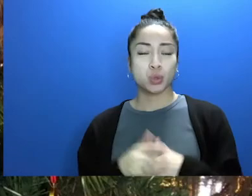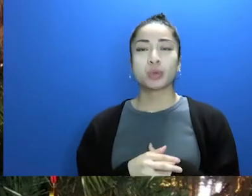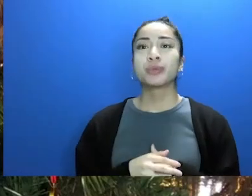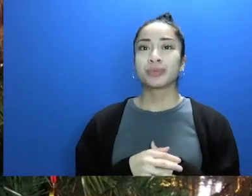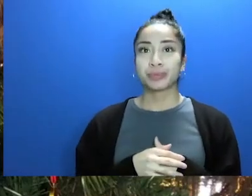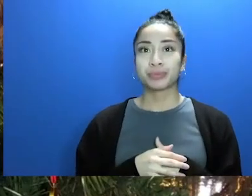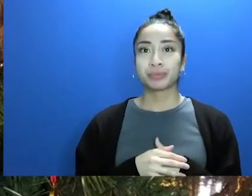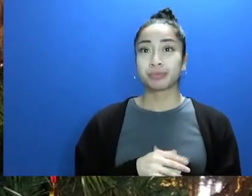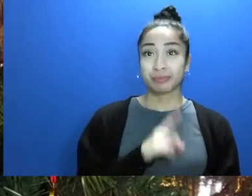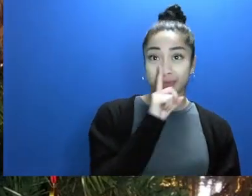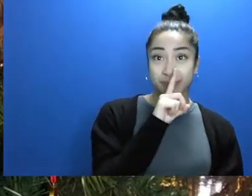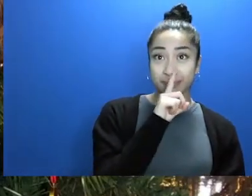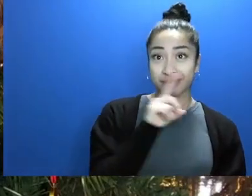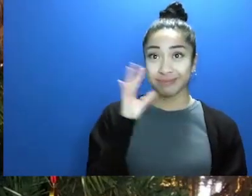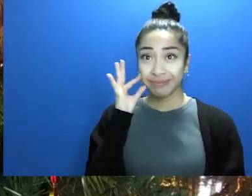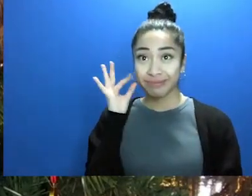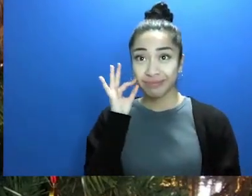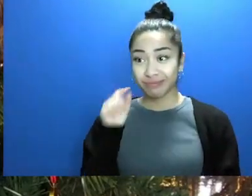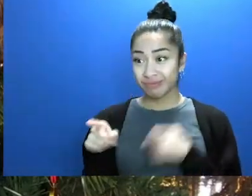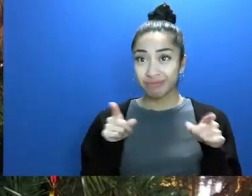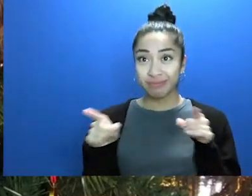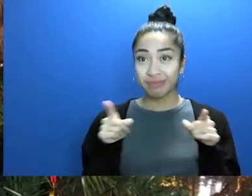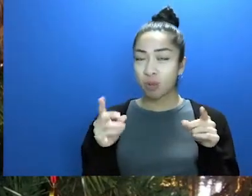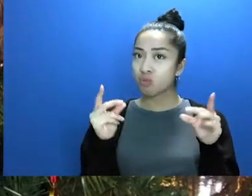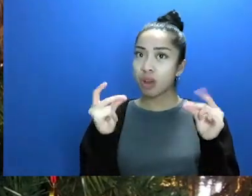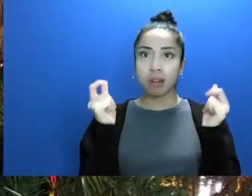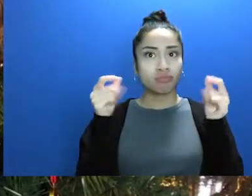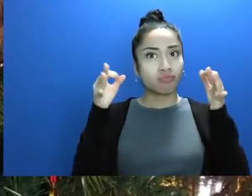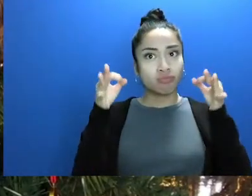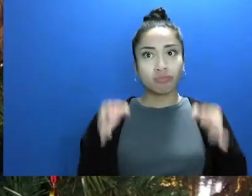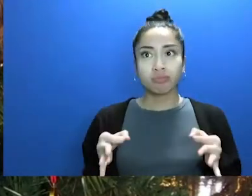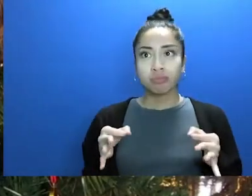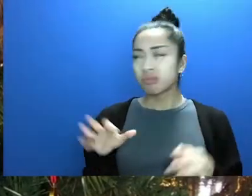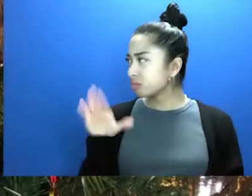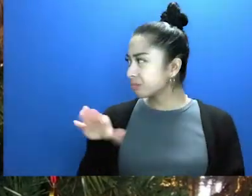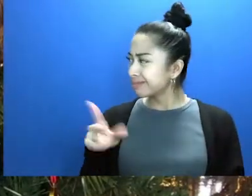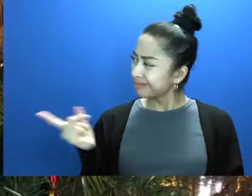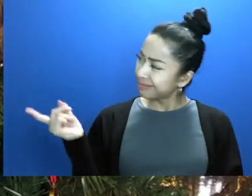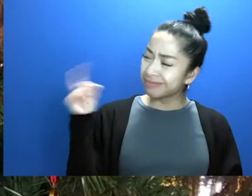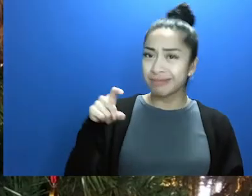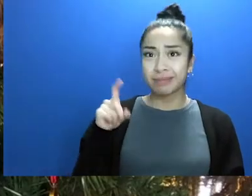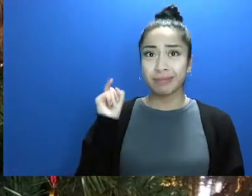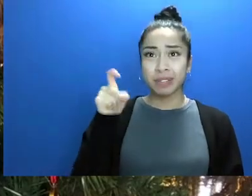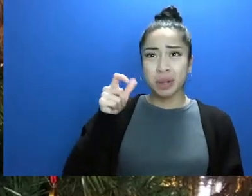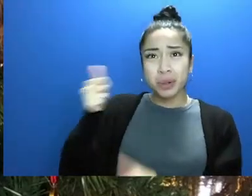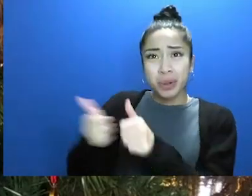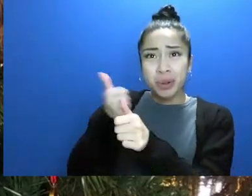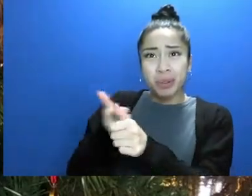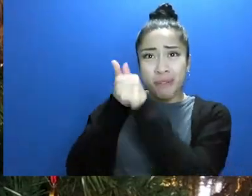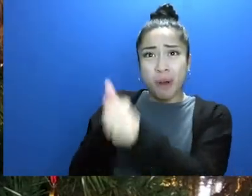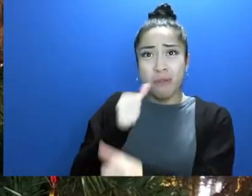clarisse and monster without missing a beat went after the woman out onto the street